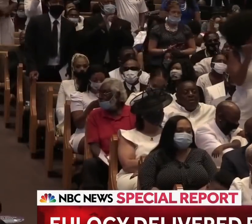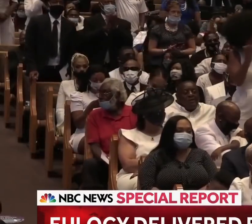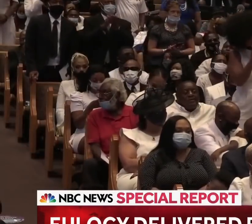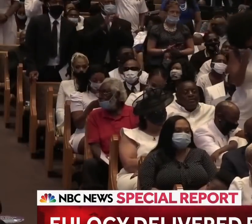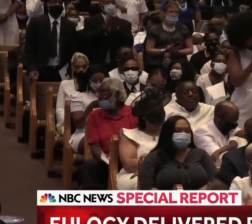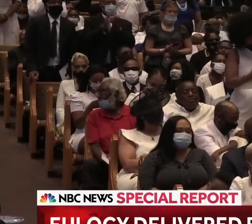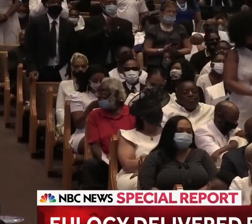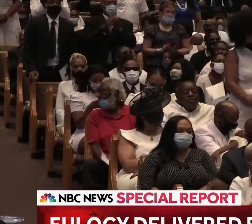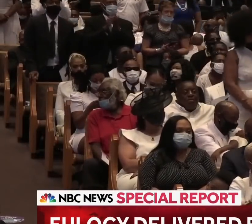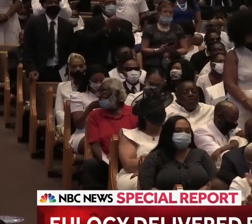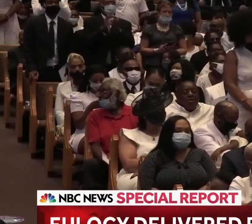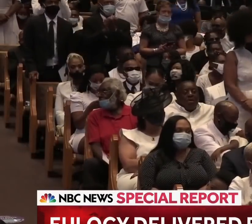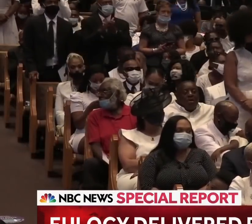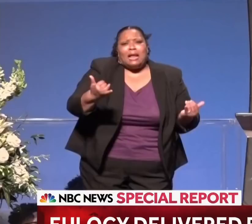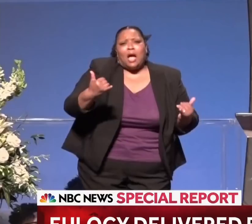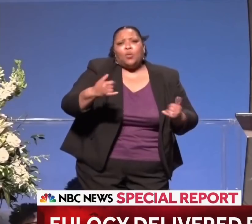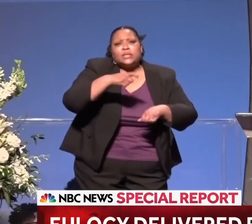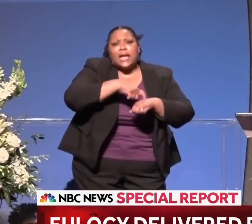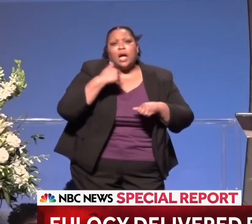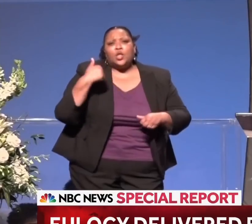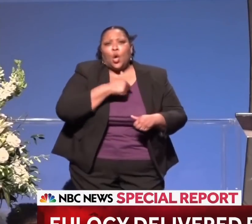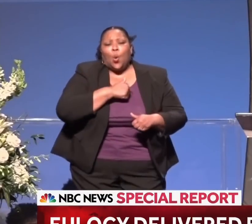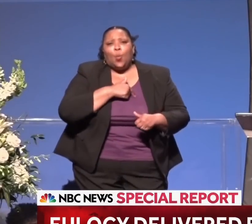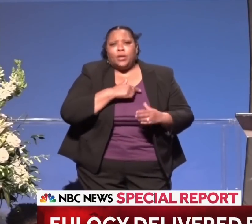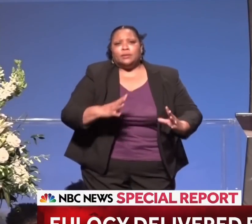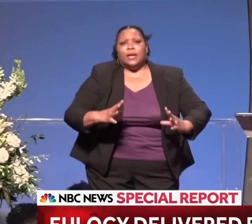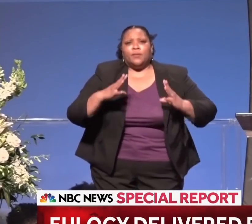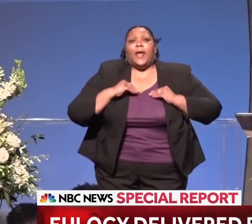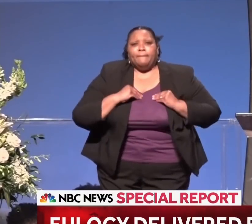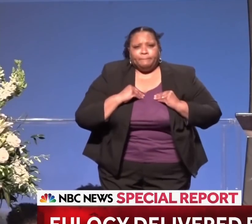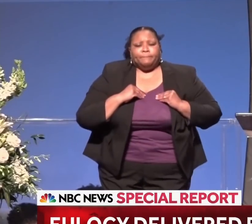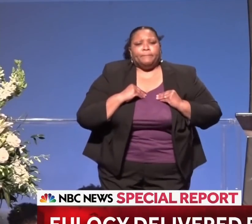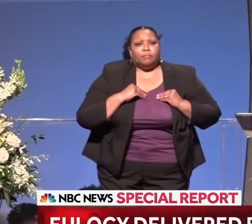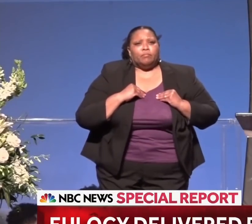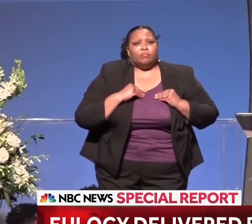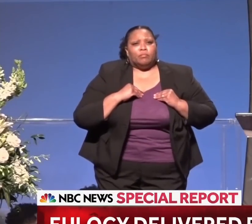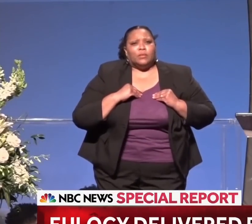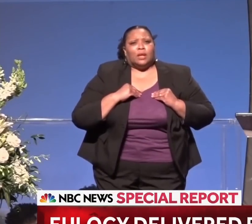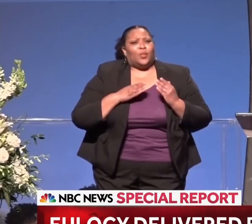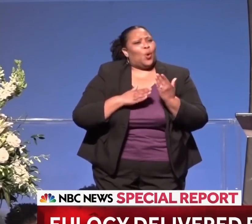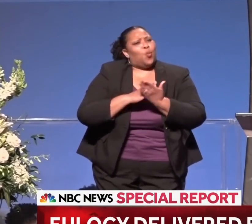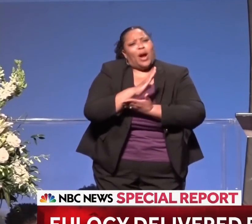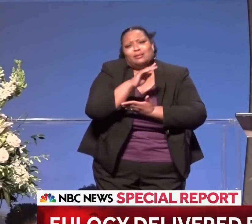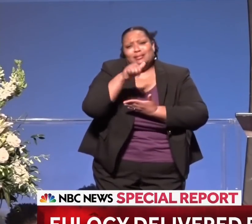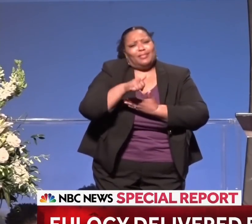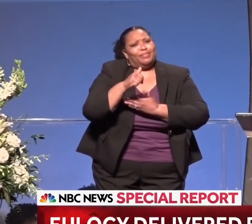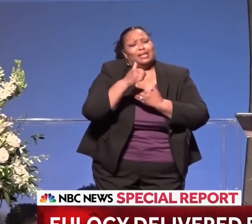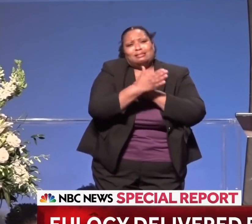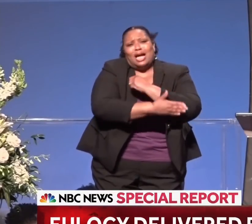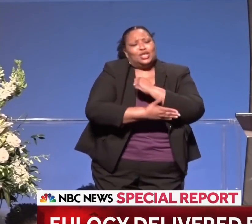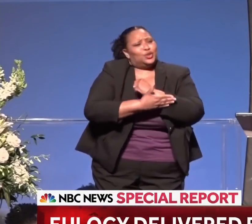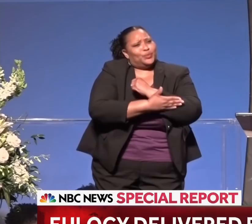OTHER SIDE OF THAT COURTROOM.